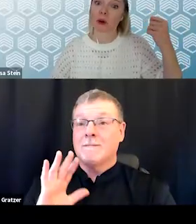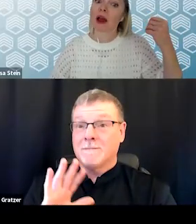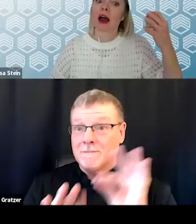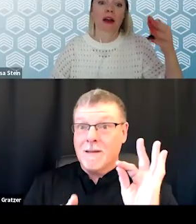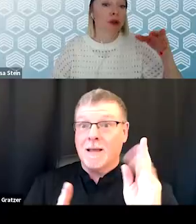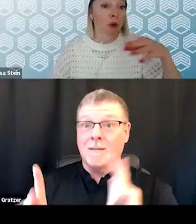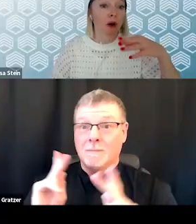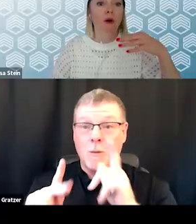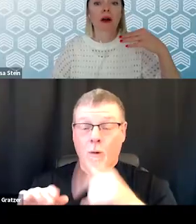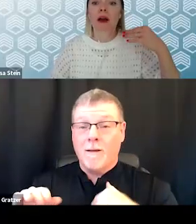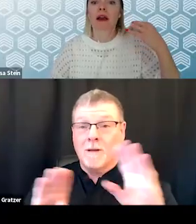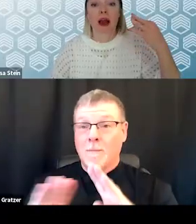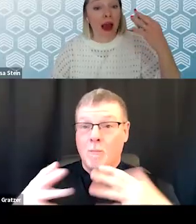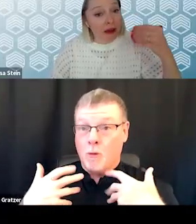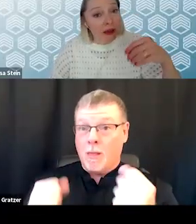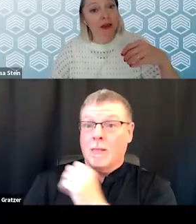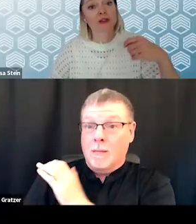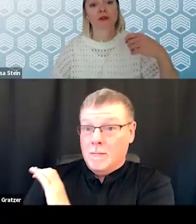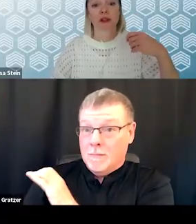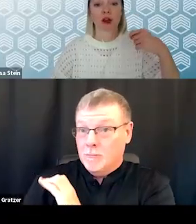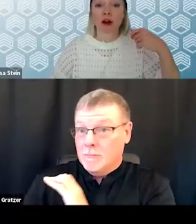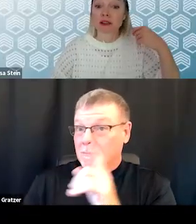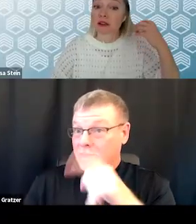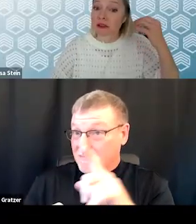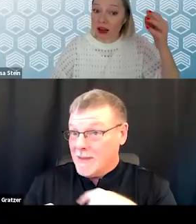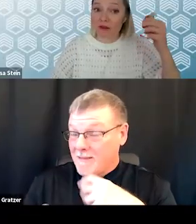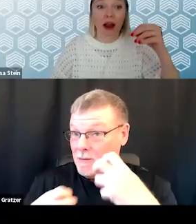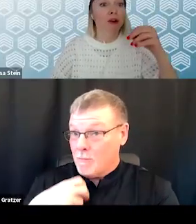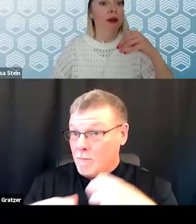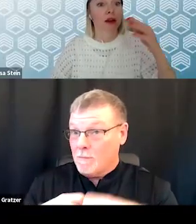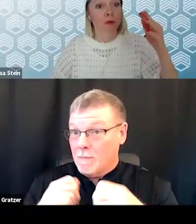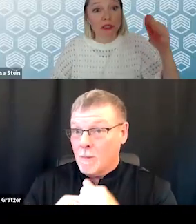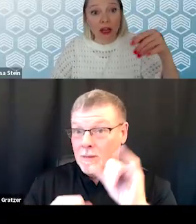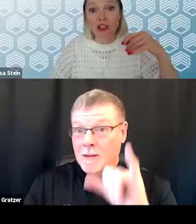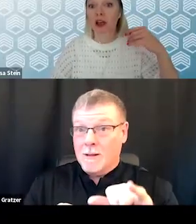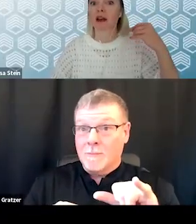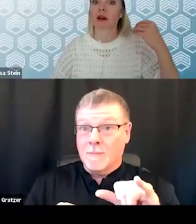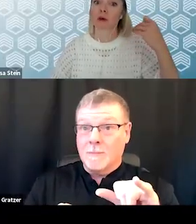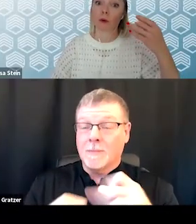So, have you all had any issues in regards to staff hiring and retention?